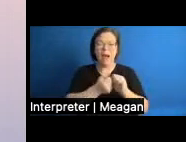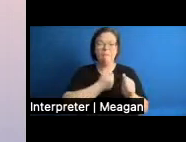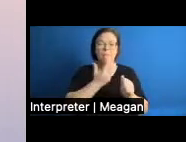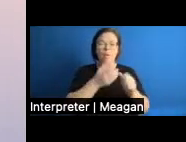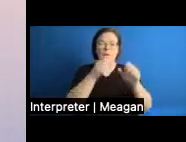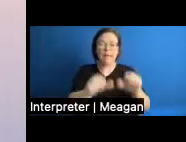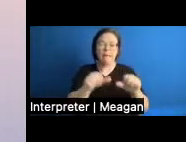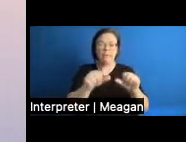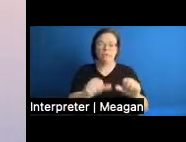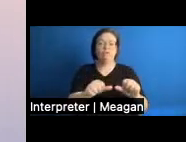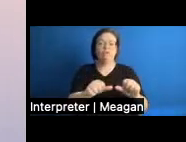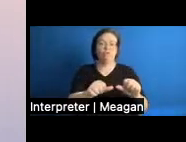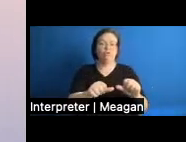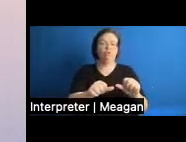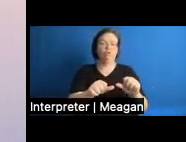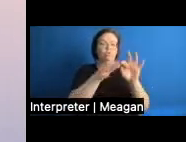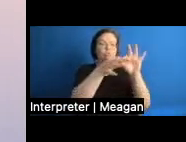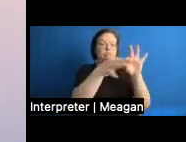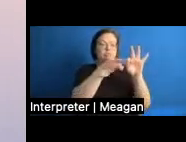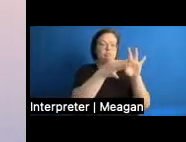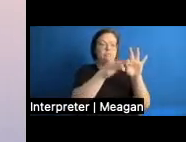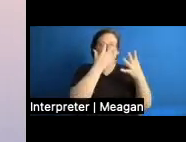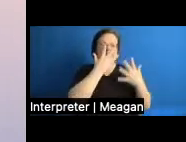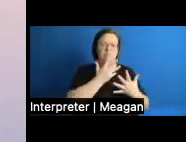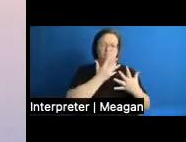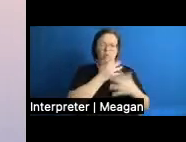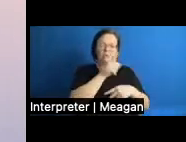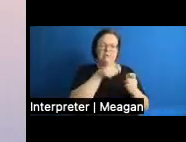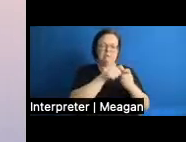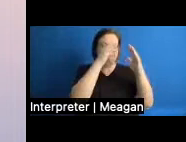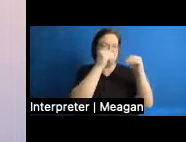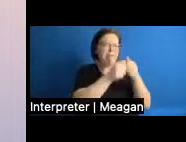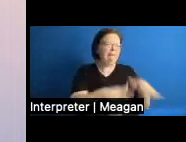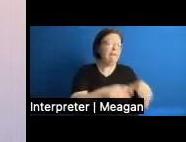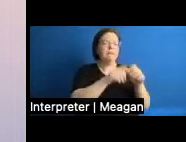articulating despair in very specific ways that are both individual and collective,